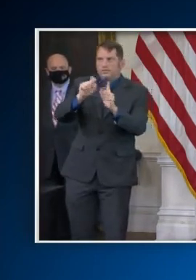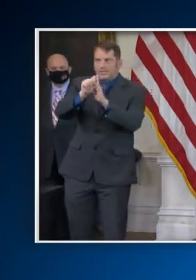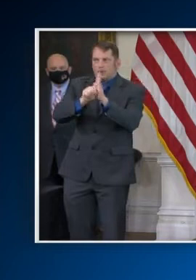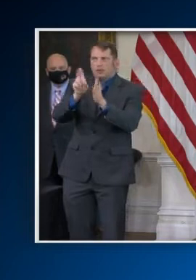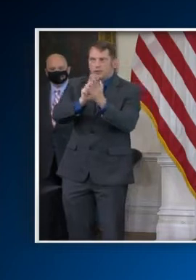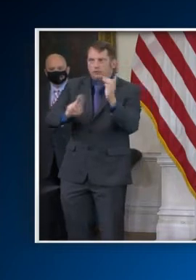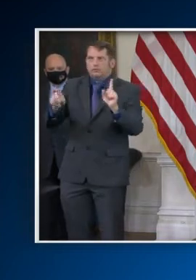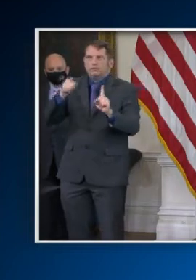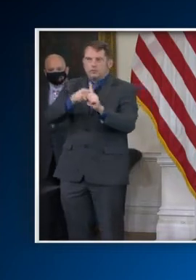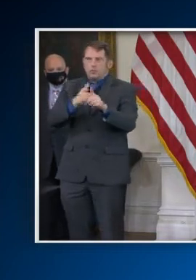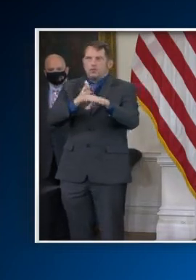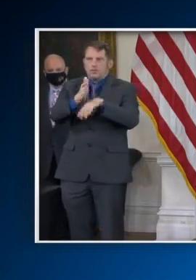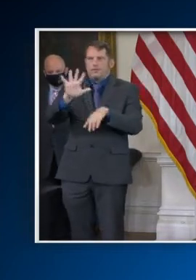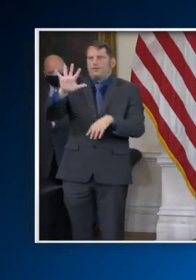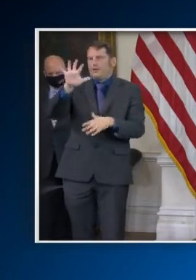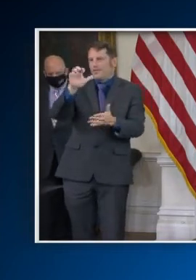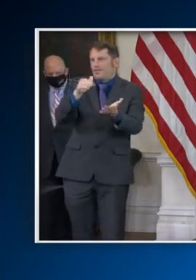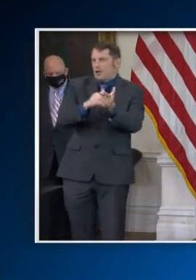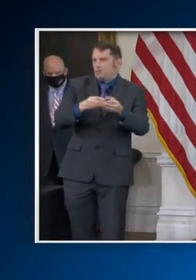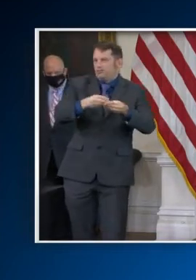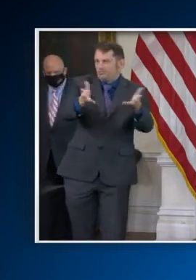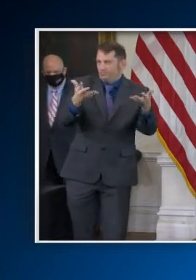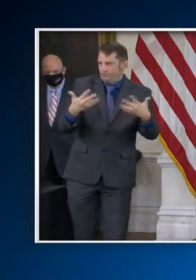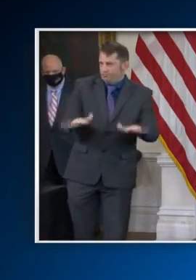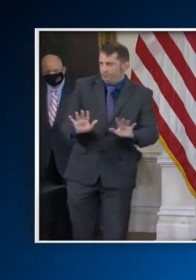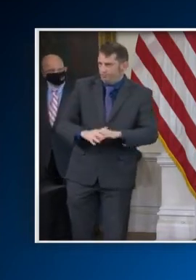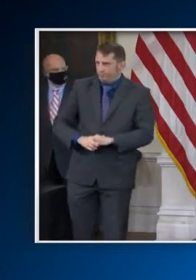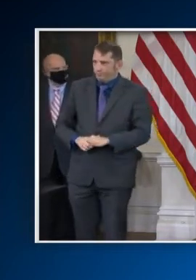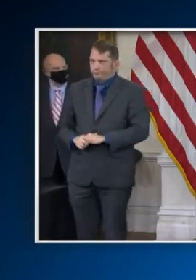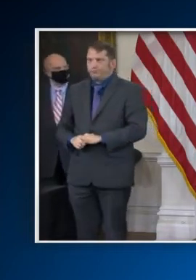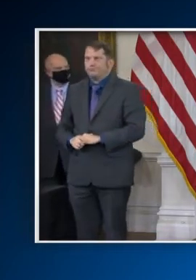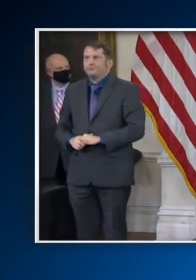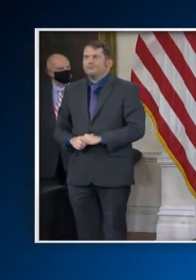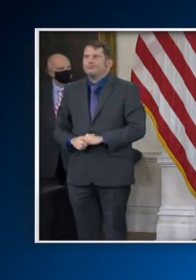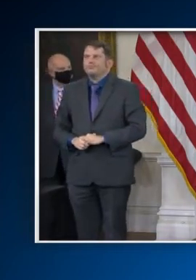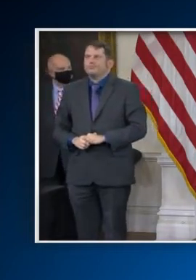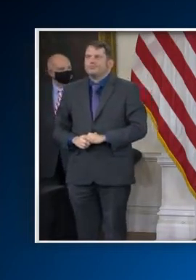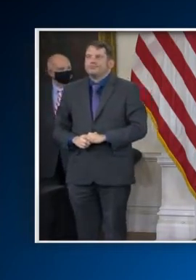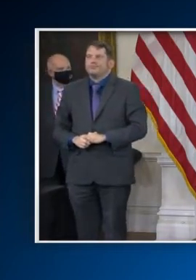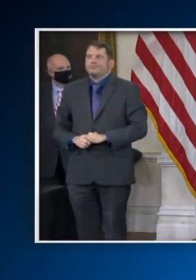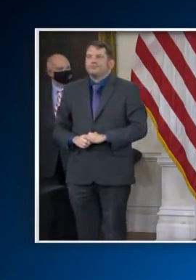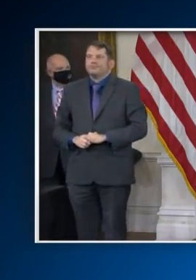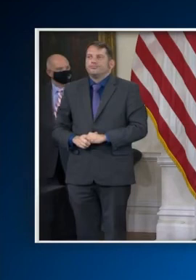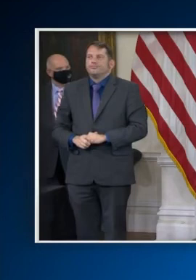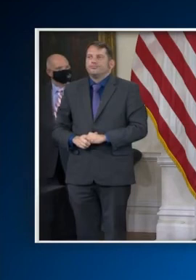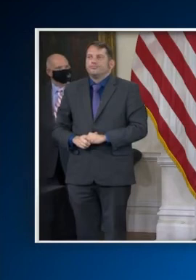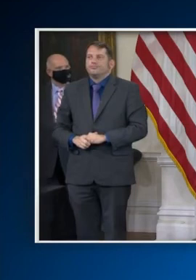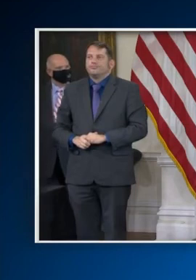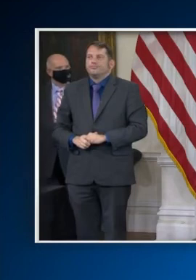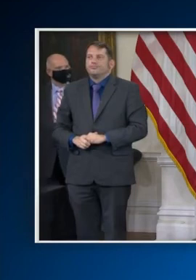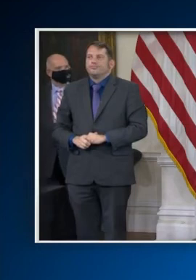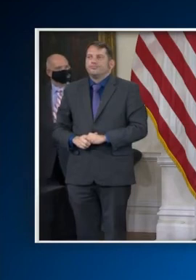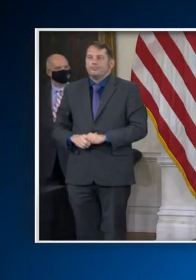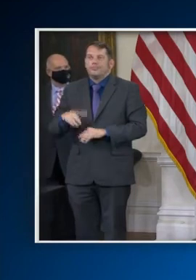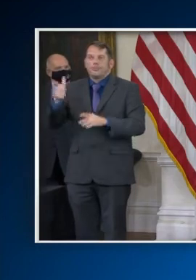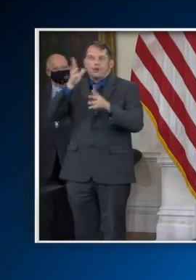DELIVERING ABOUT 390 DOSES OF THE PFIZER VACCINE. THIS IS OPEN TO ALL TEARS AND WILL ALLOW NOT JUST STUDENTS AND